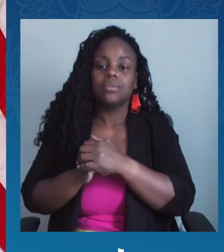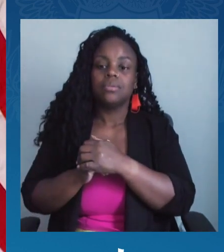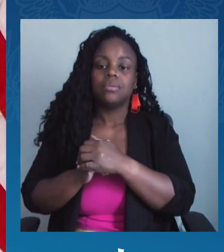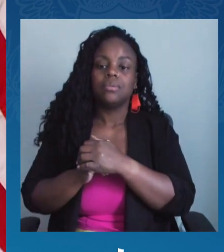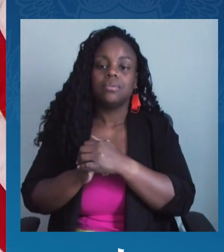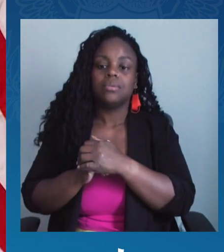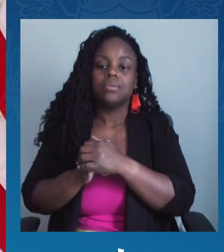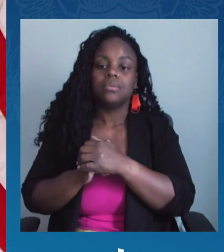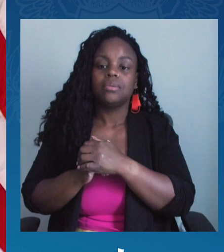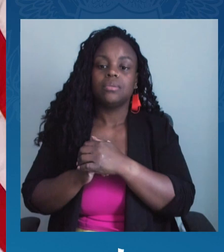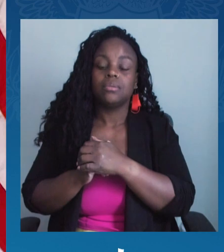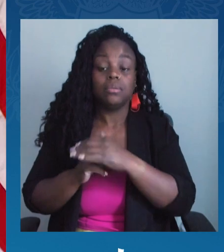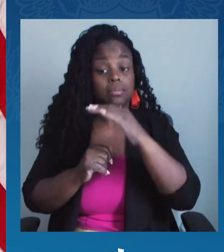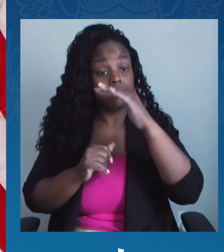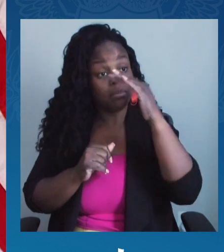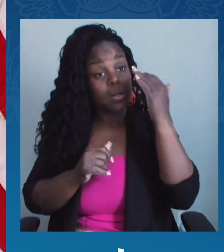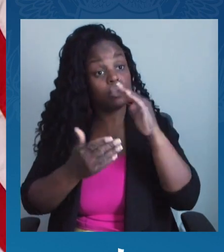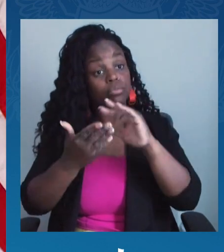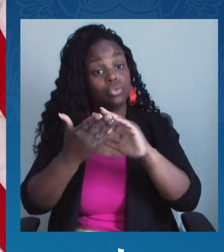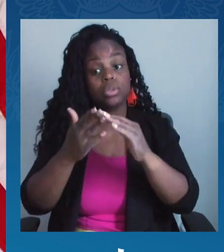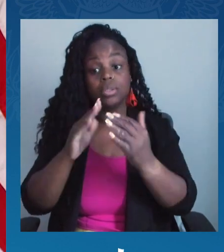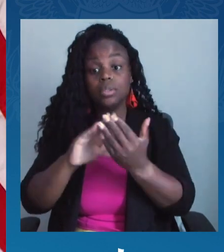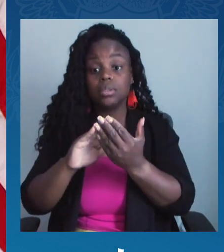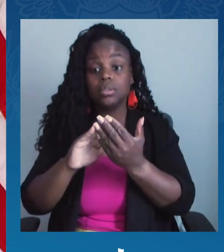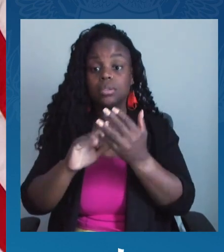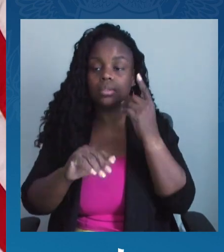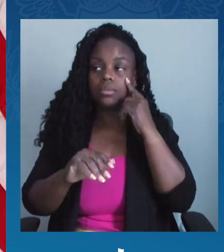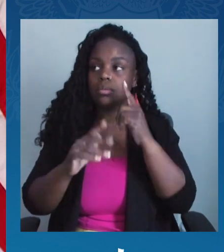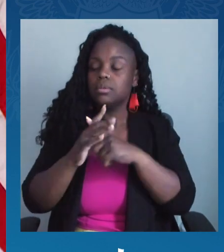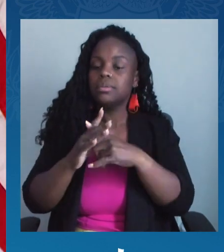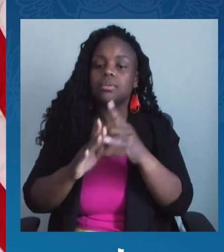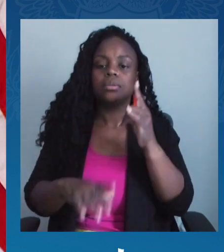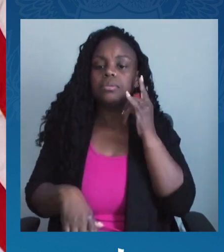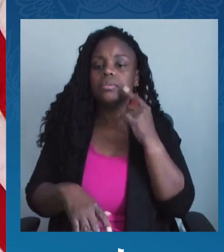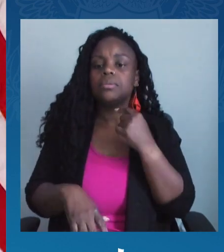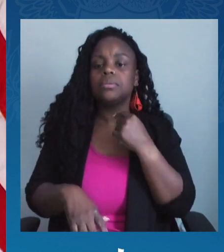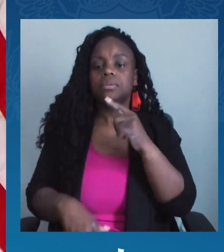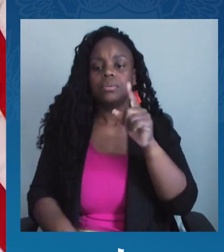Off the top of my head, I think the number of something like one in four people know